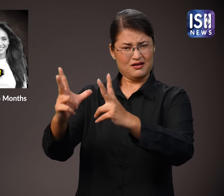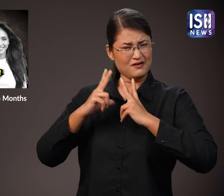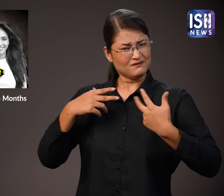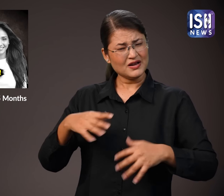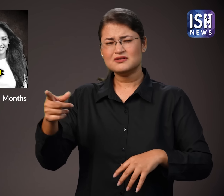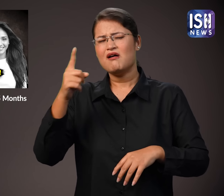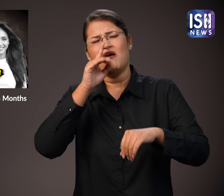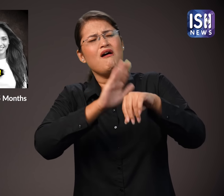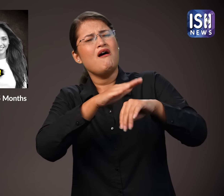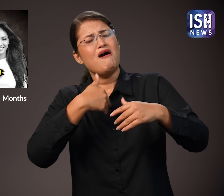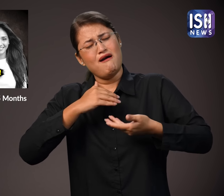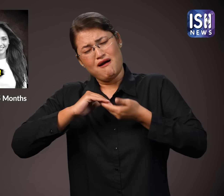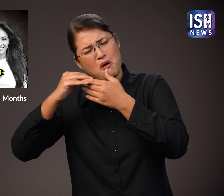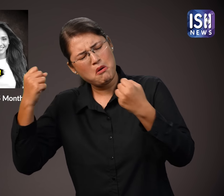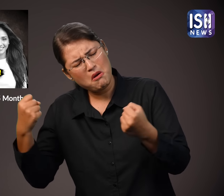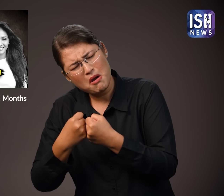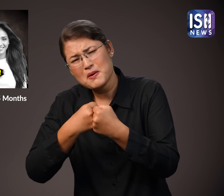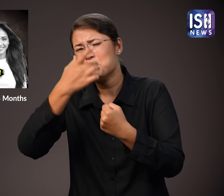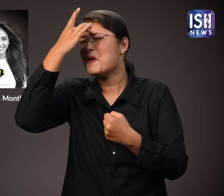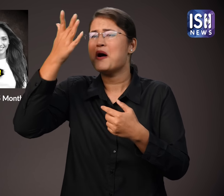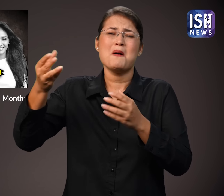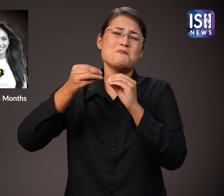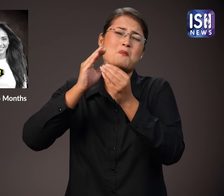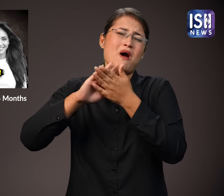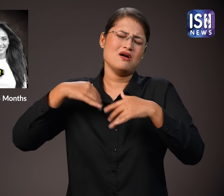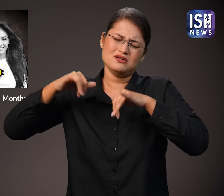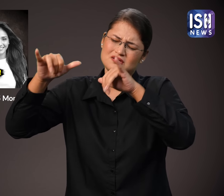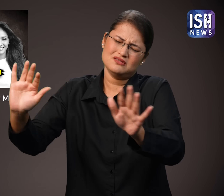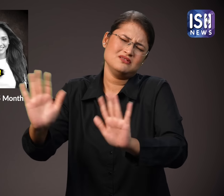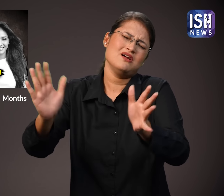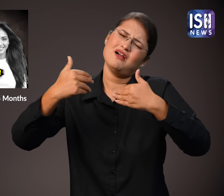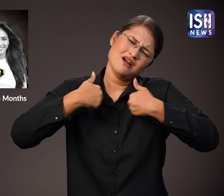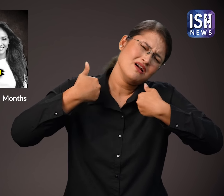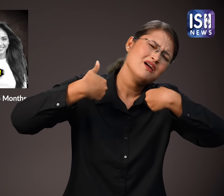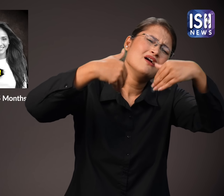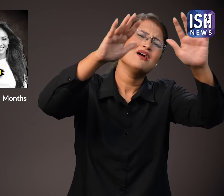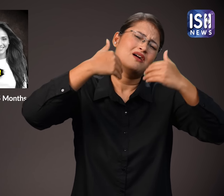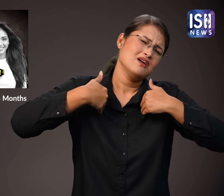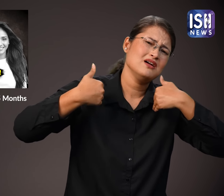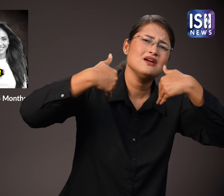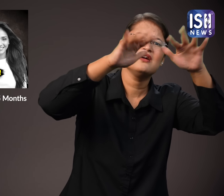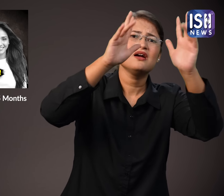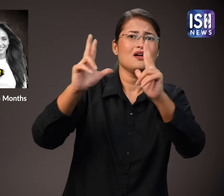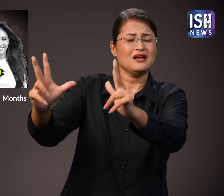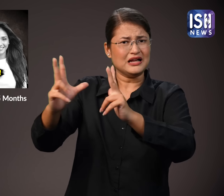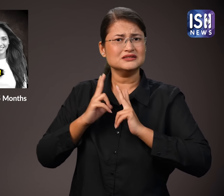Twisha’s family shared that because of frequent fights inside the house, Twisha wanted to leave Bhopal.